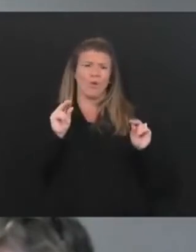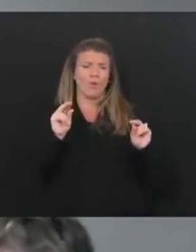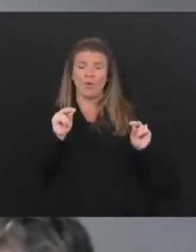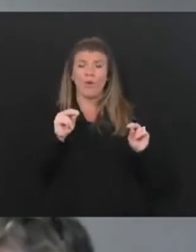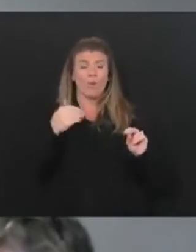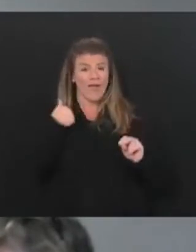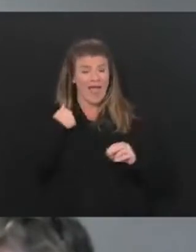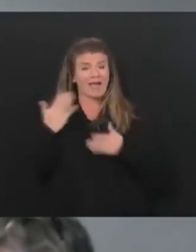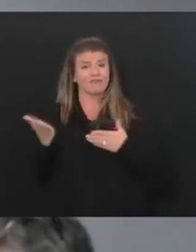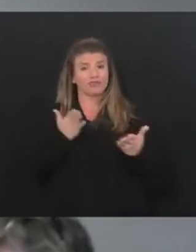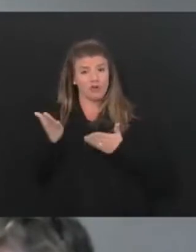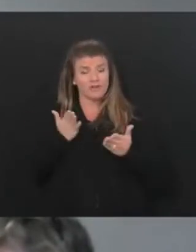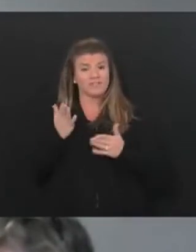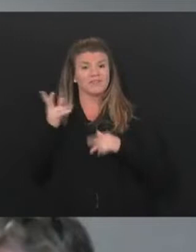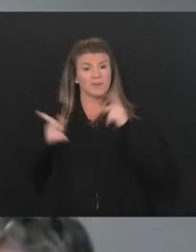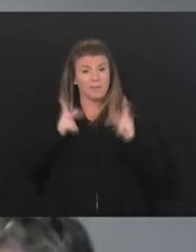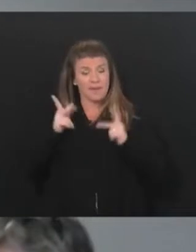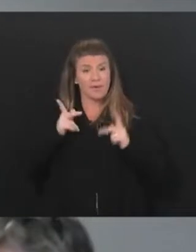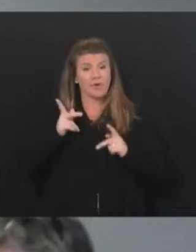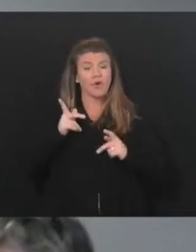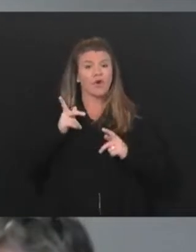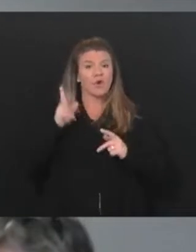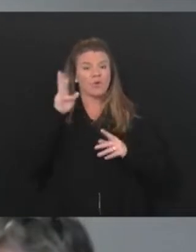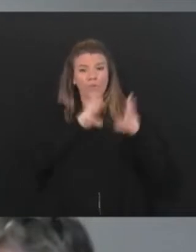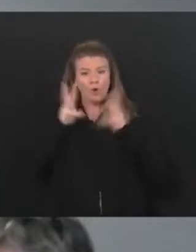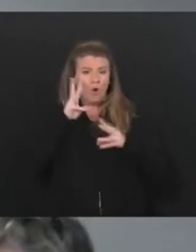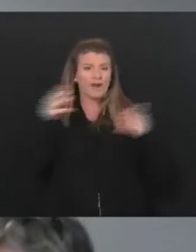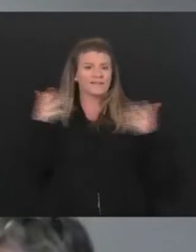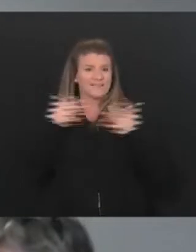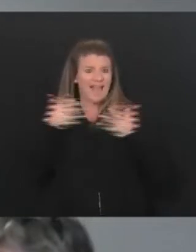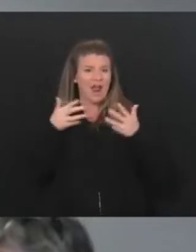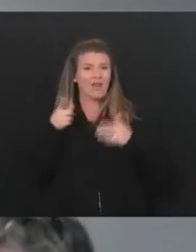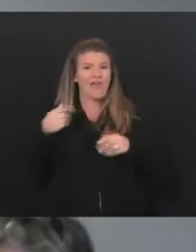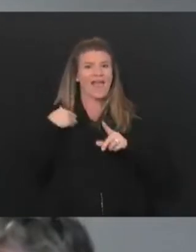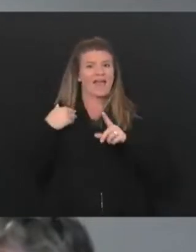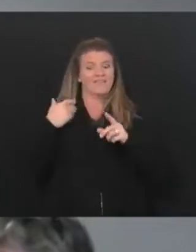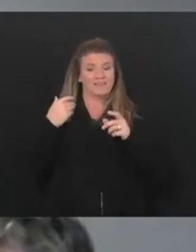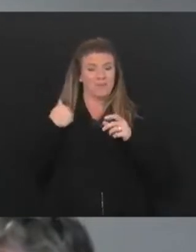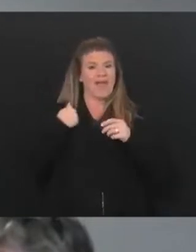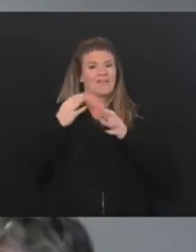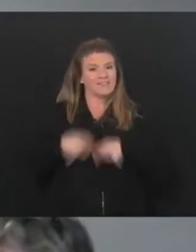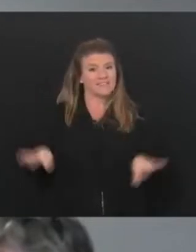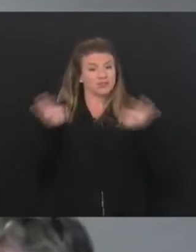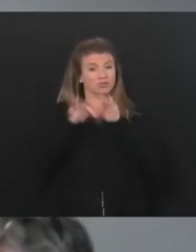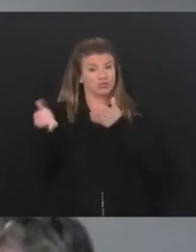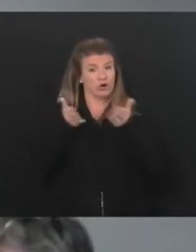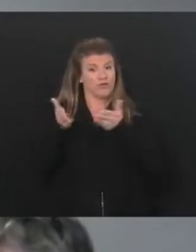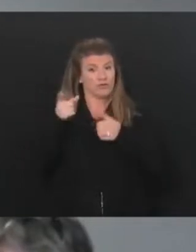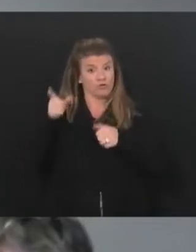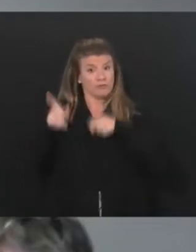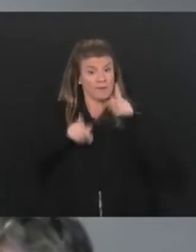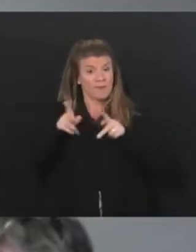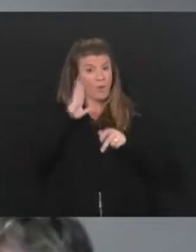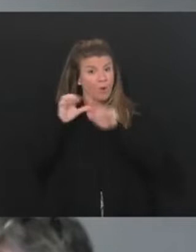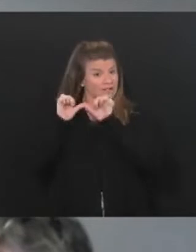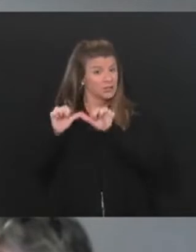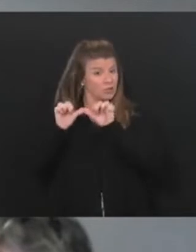UNSAFE HOME. SO IN WEST VIRGINIA, SERVICES FOR VICTIMS OF DOMESTIC VIOLENCE